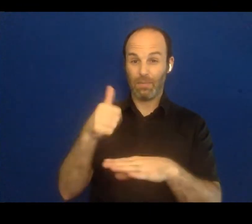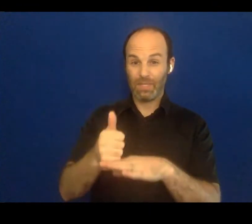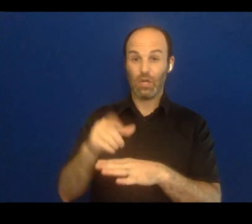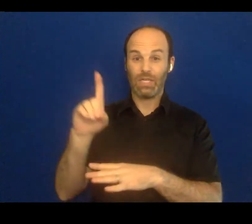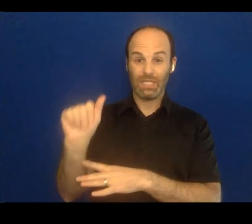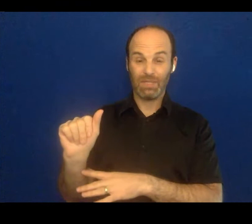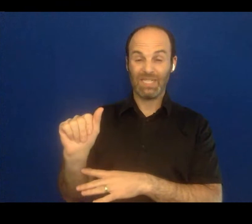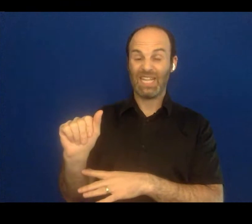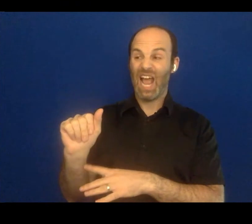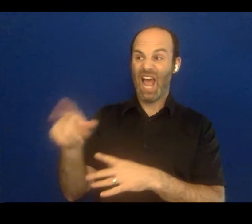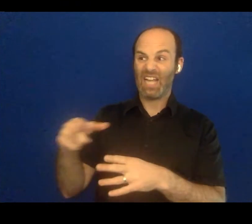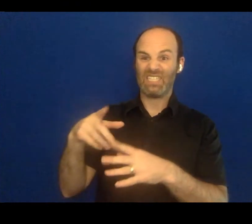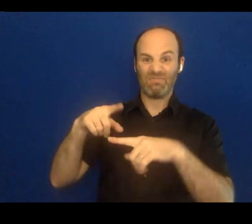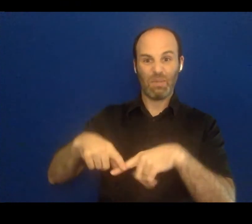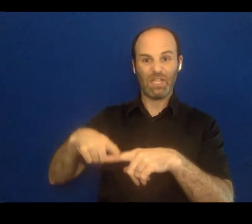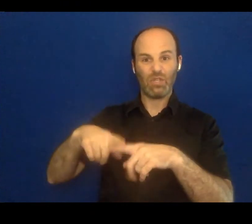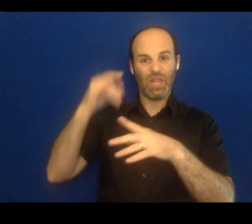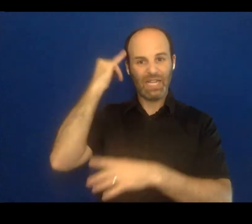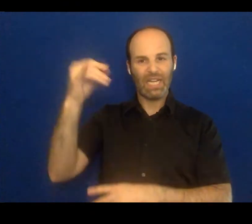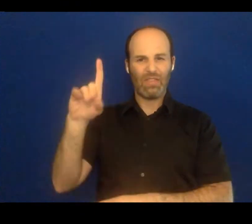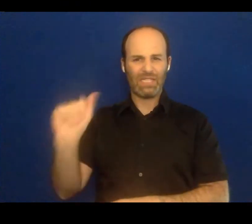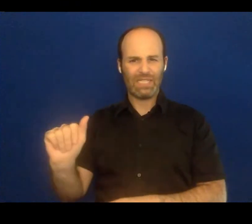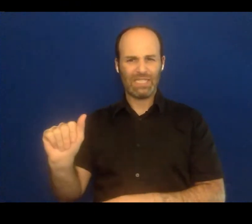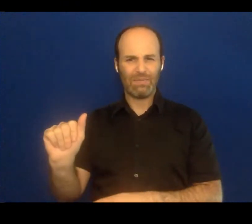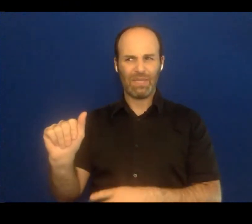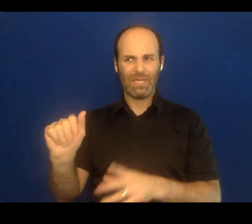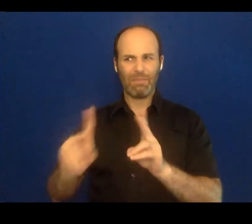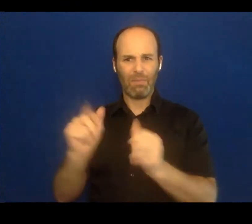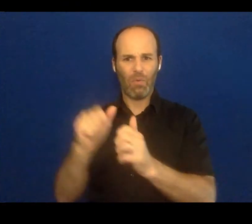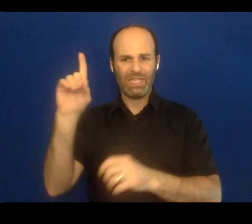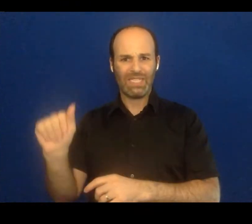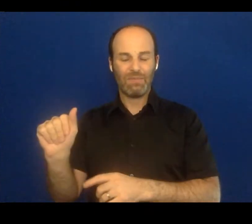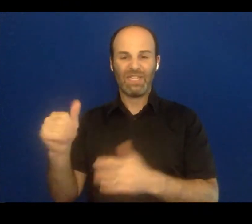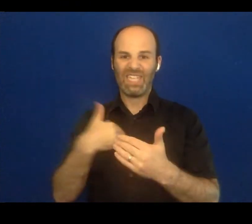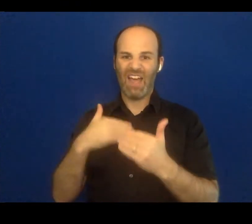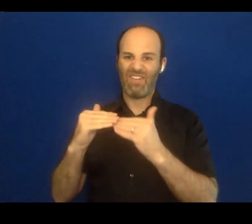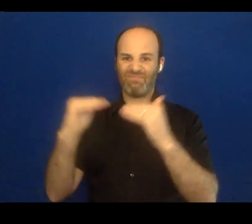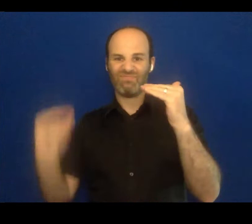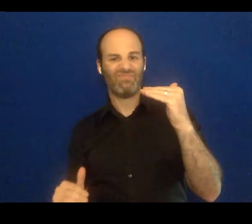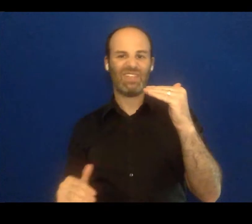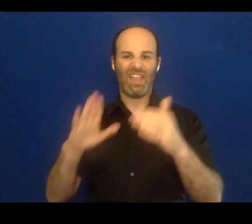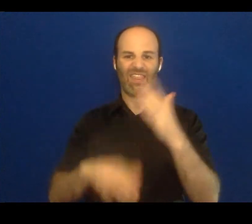WITH DISABILITIES AND IT IS